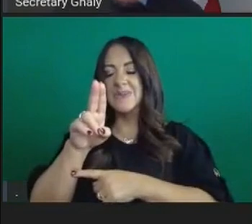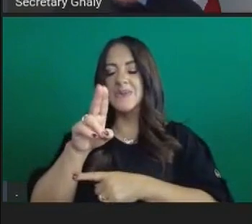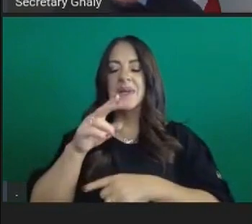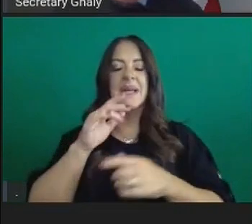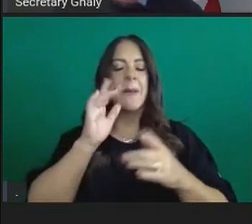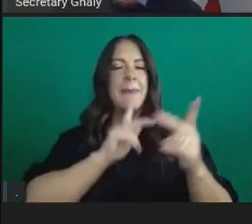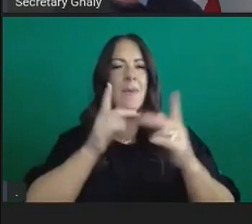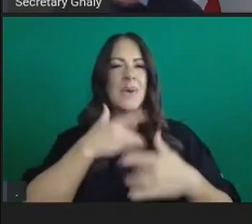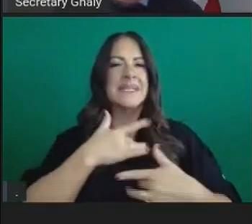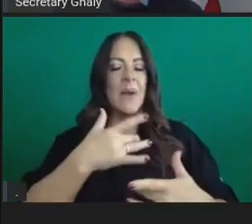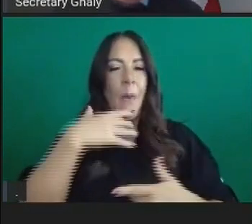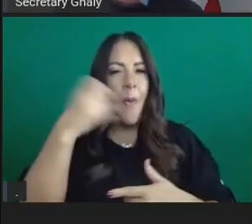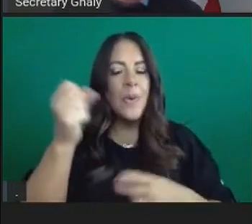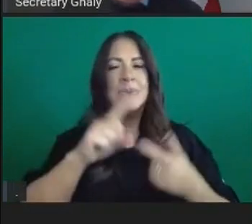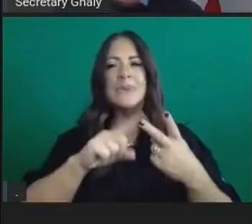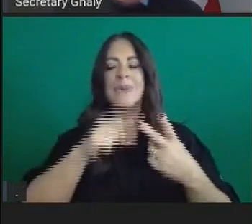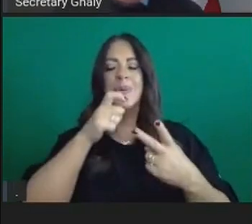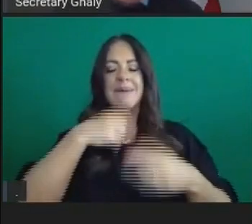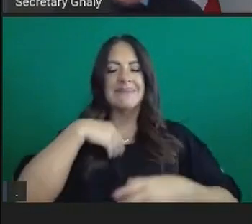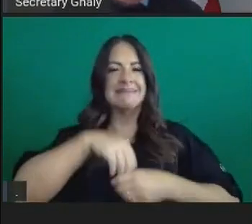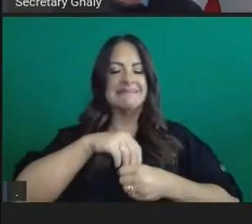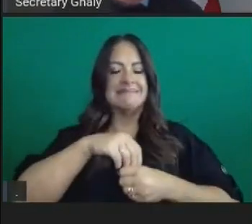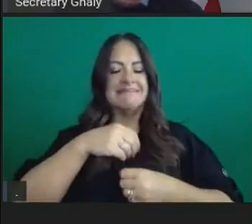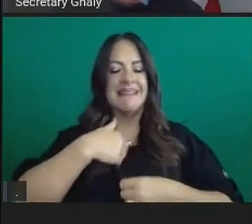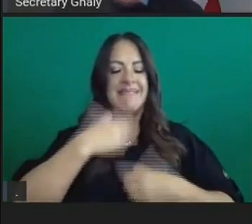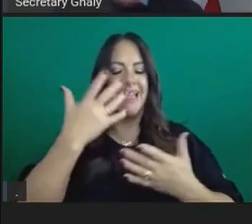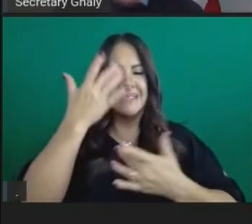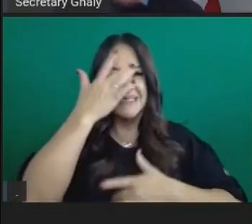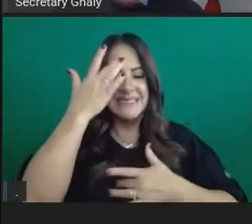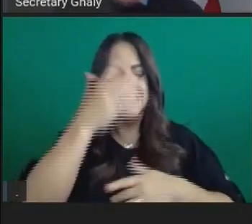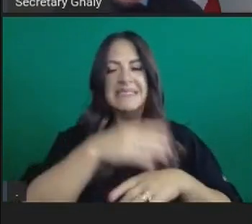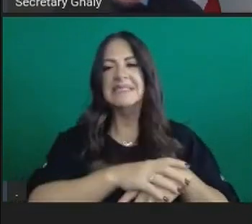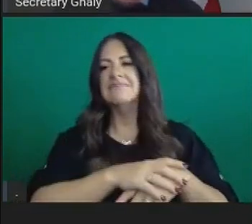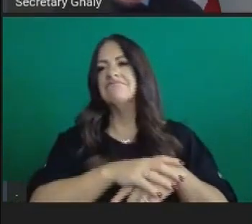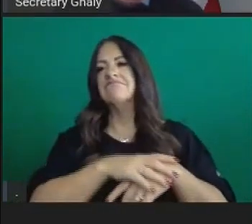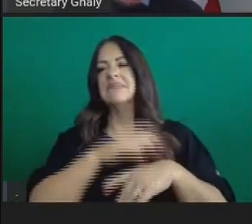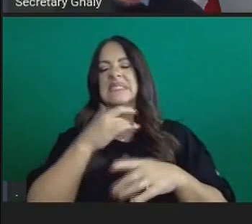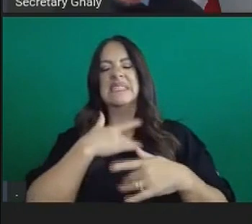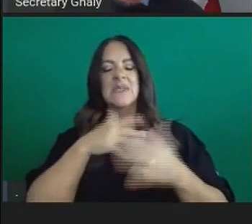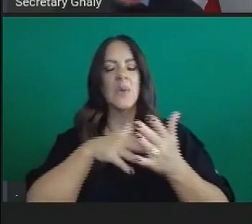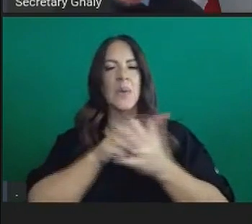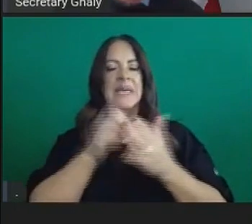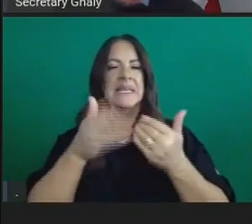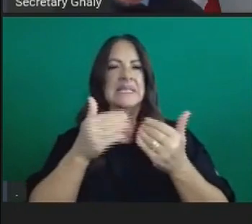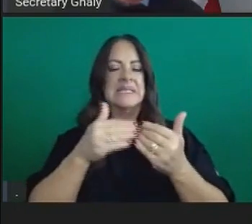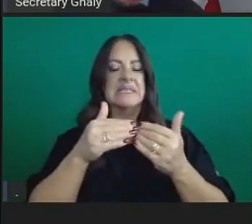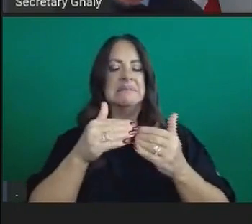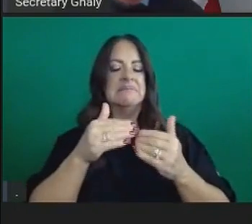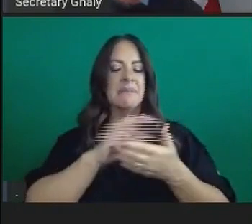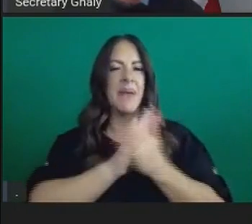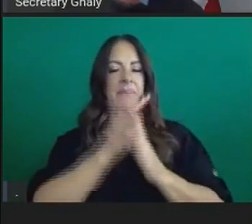IF A REGION IS HAVING PEOPLE THAT ARE BECOMING SICKER, MORE AT RISK, HIGHER RISK FOR SEVERE